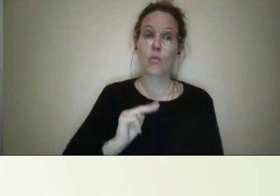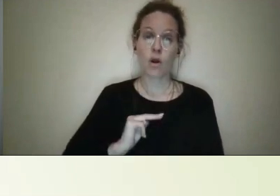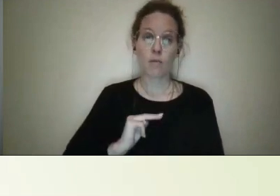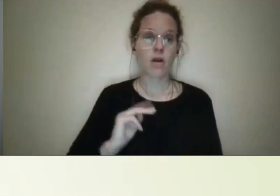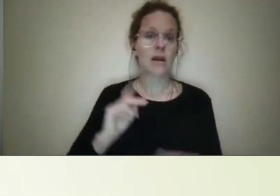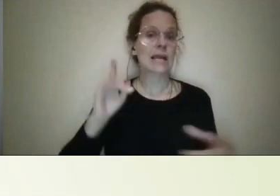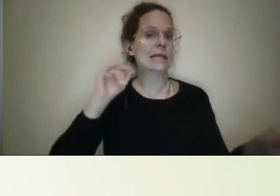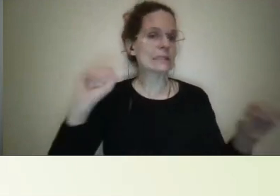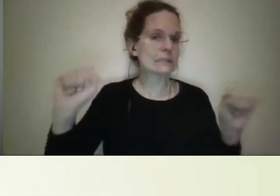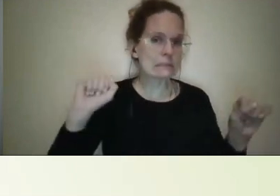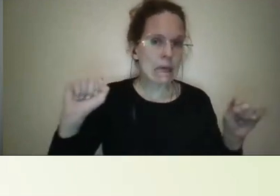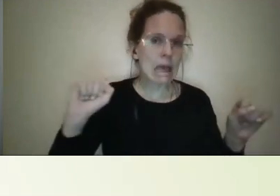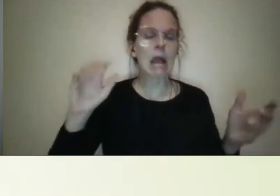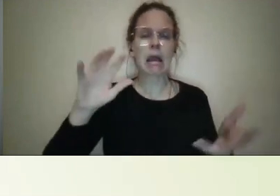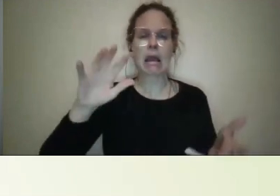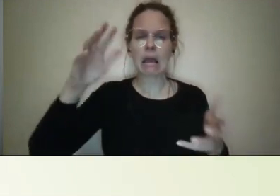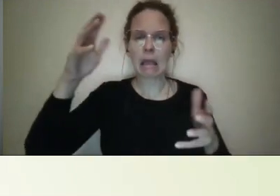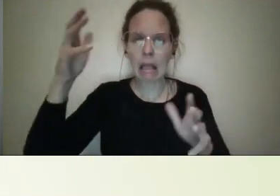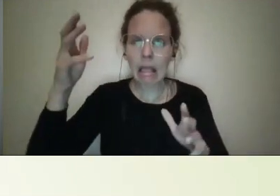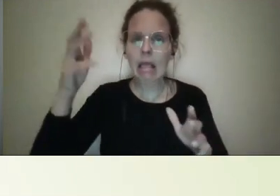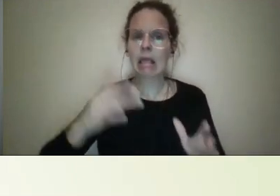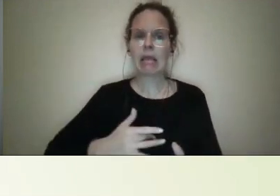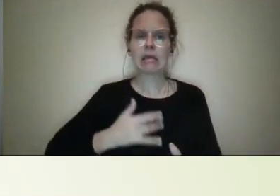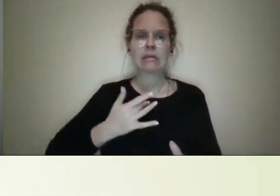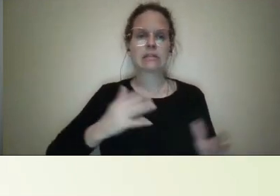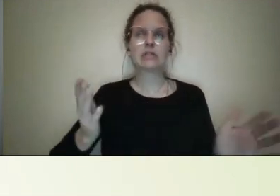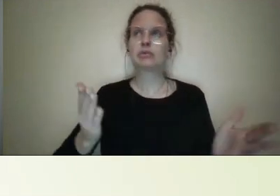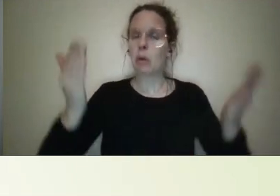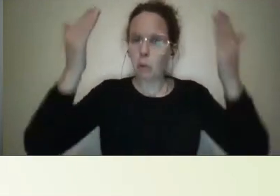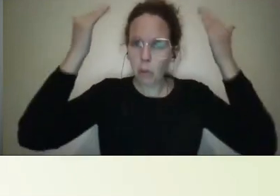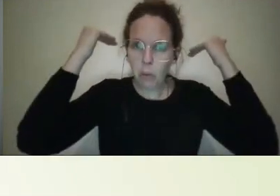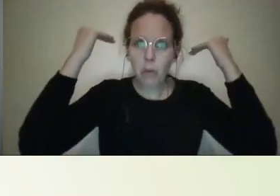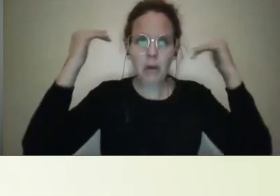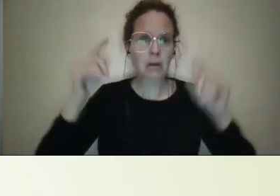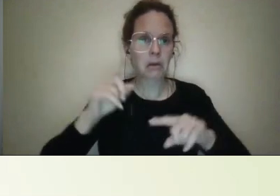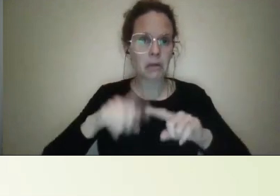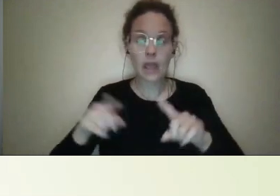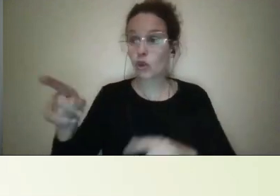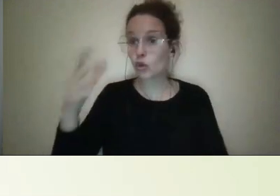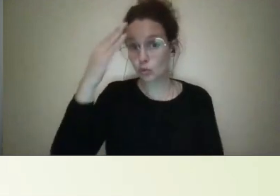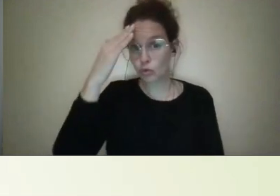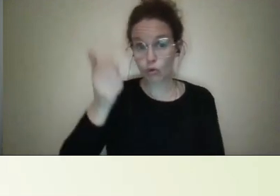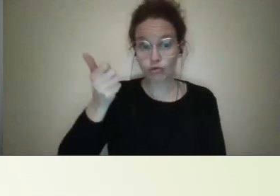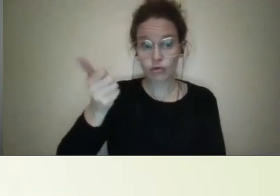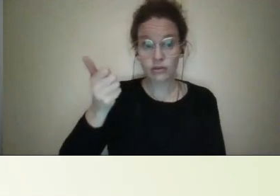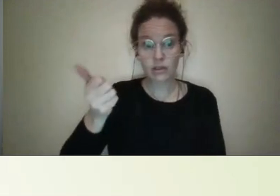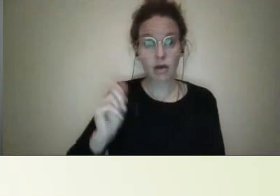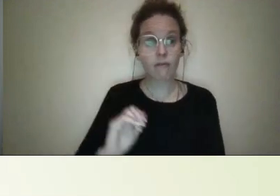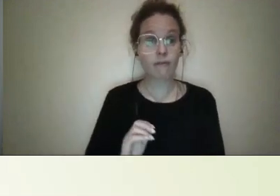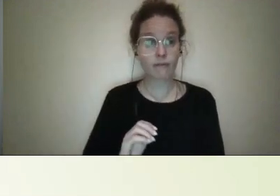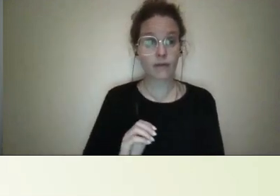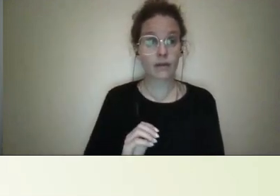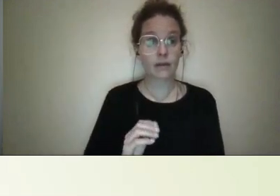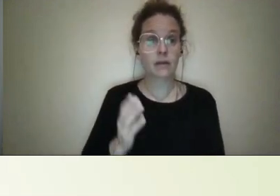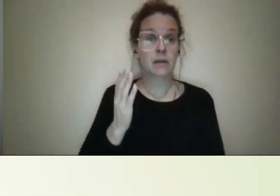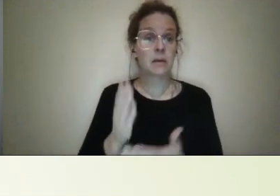it's too chaotic, it's too sensory overload - you know that. You may want to pick a time when